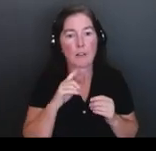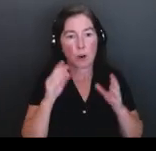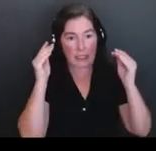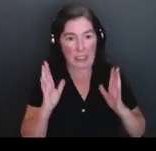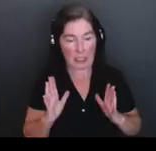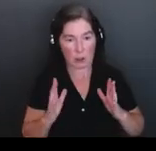the top right corner of the screen if I open this up and go to settings, I know Andrew took you guys through some of these on the first day, but he skipped over notifications because